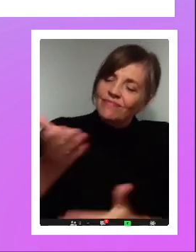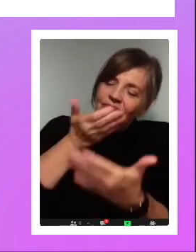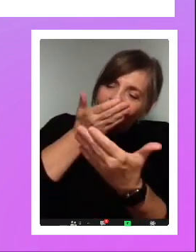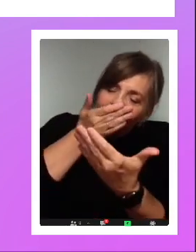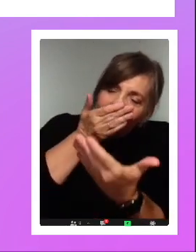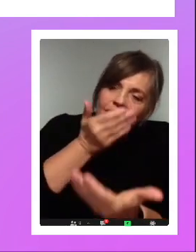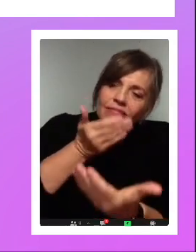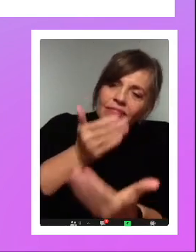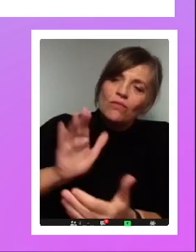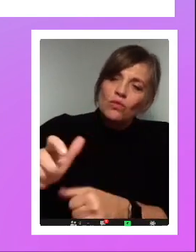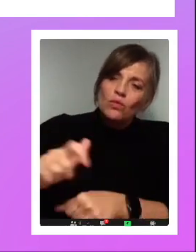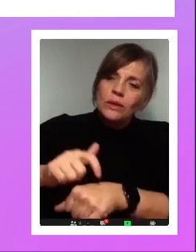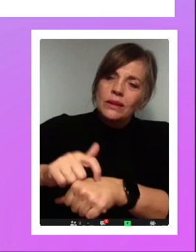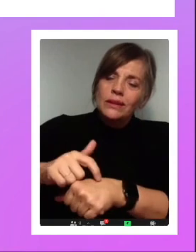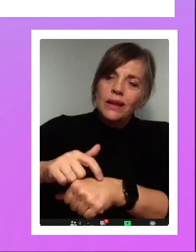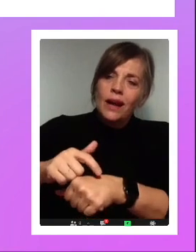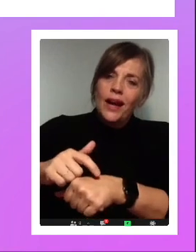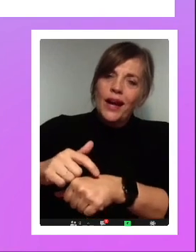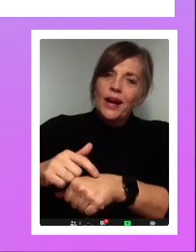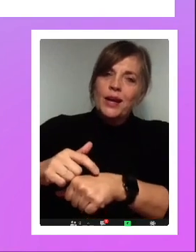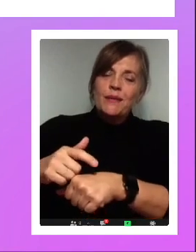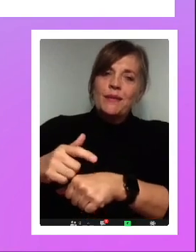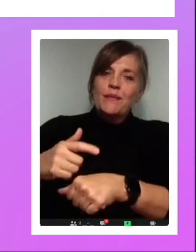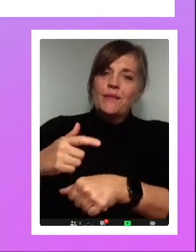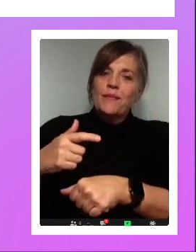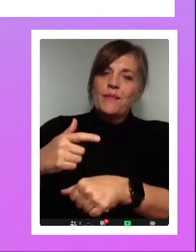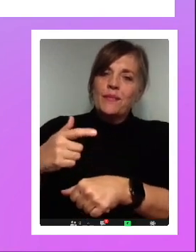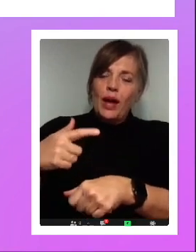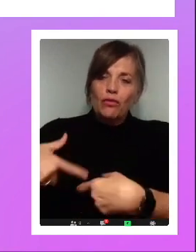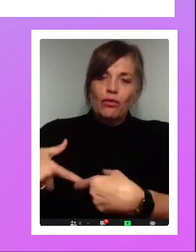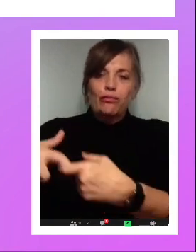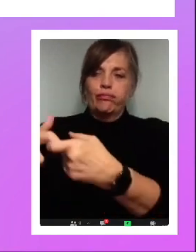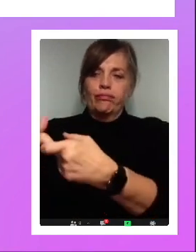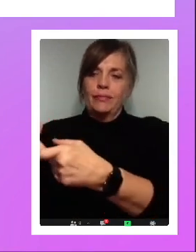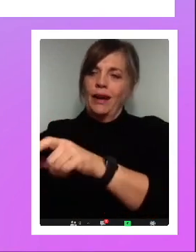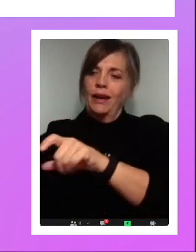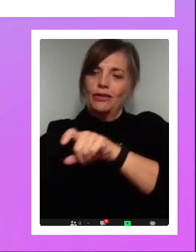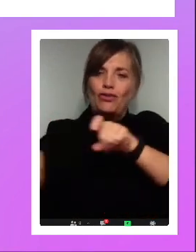and donated to all of us at DQ and the attendees here,